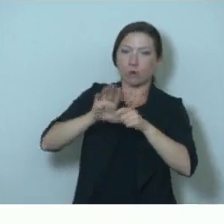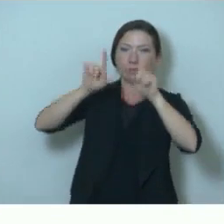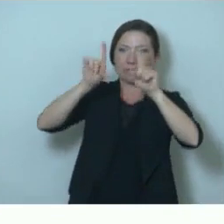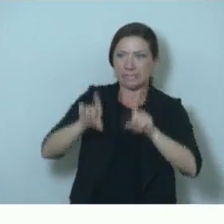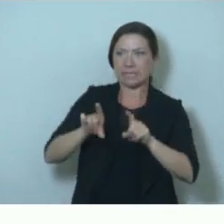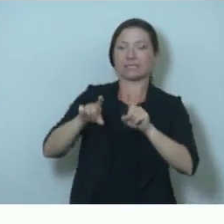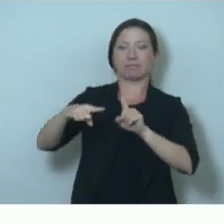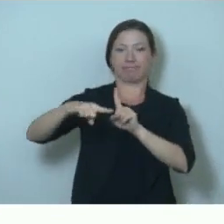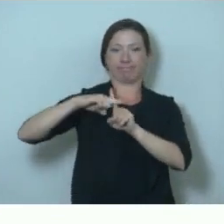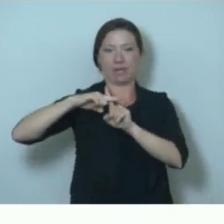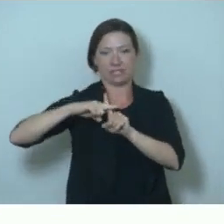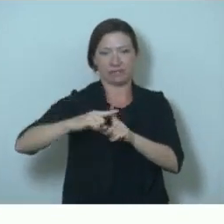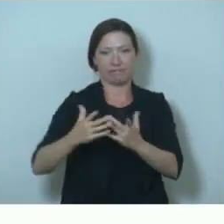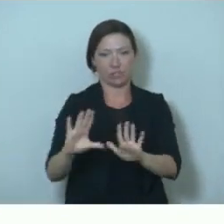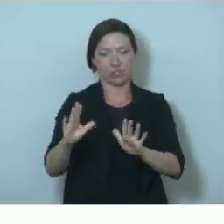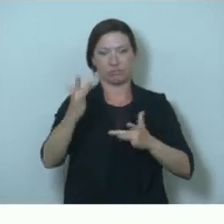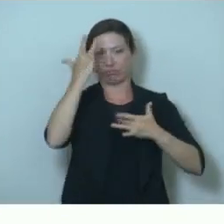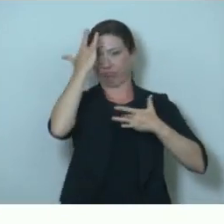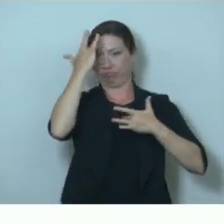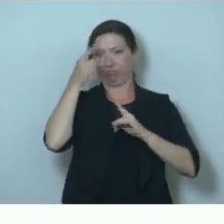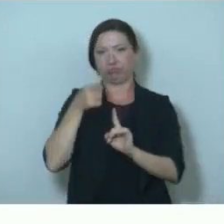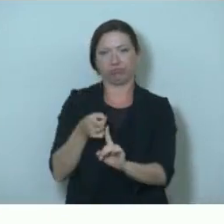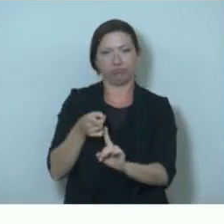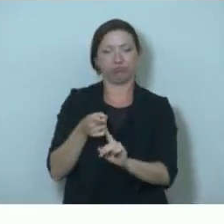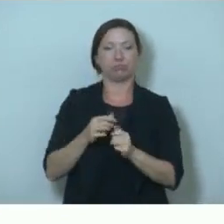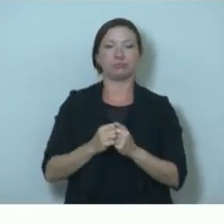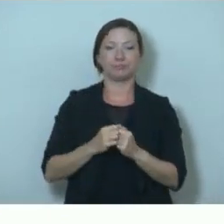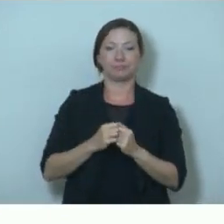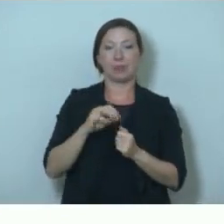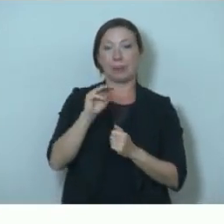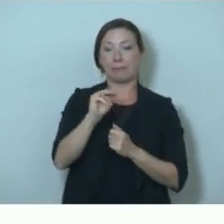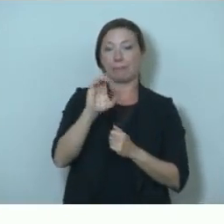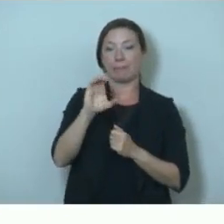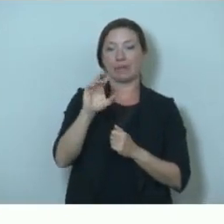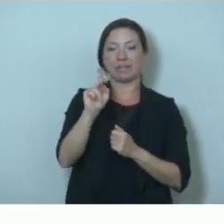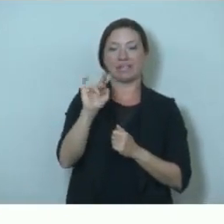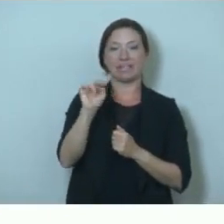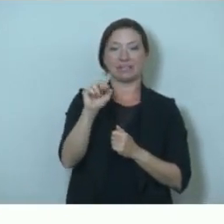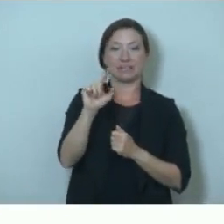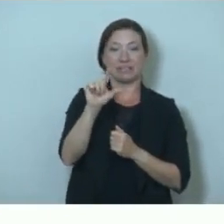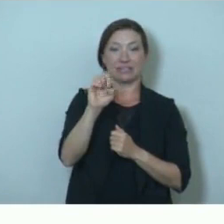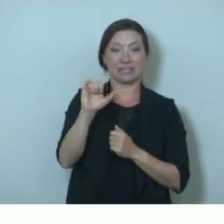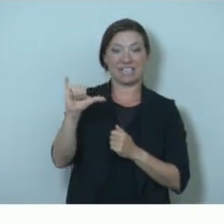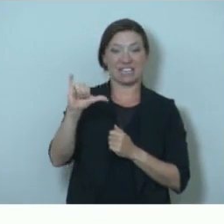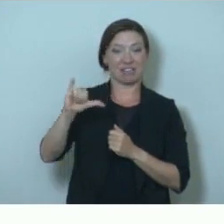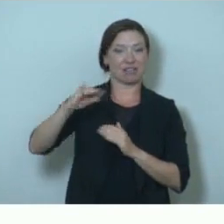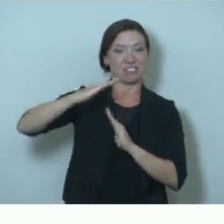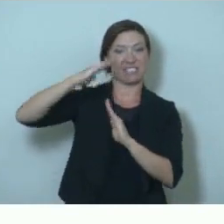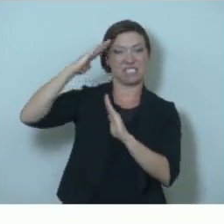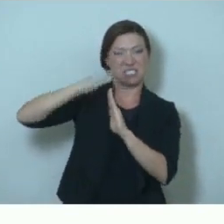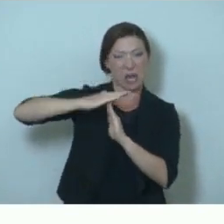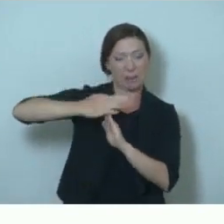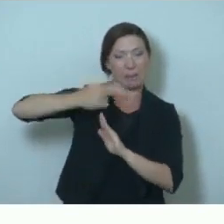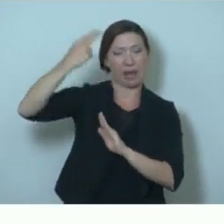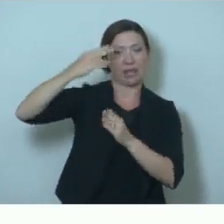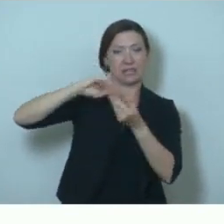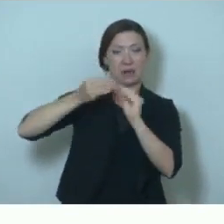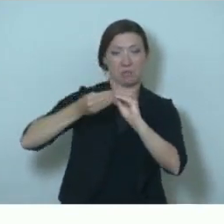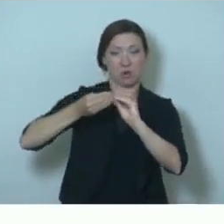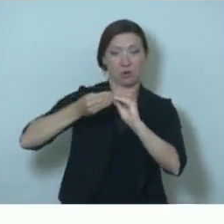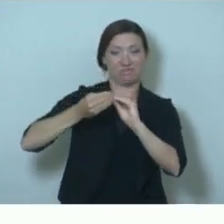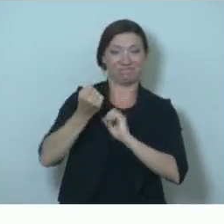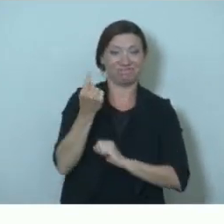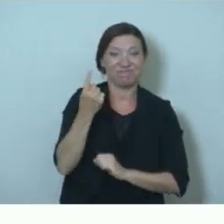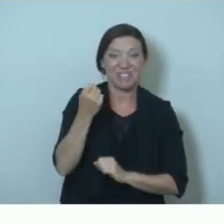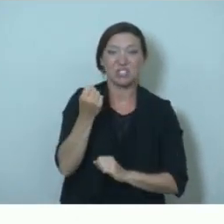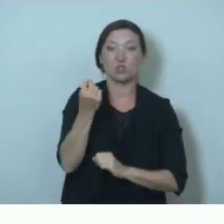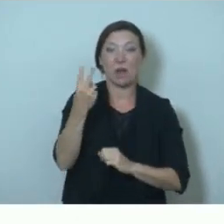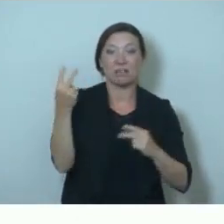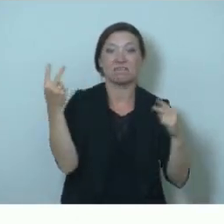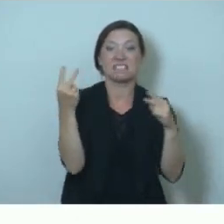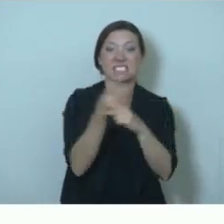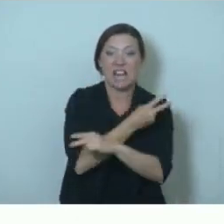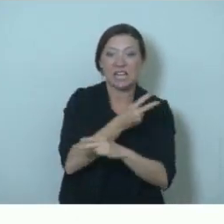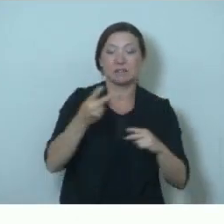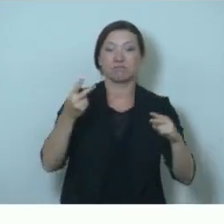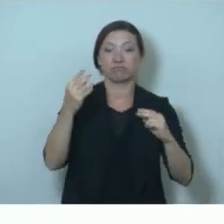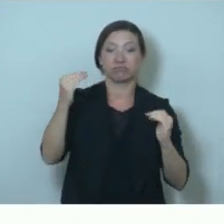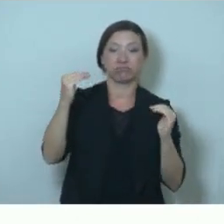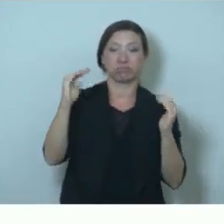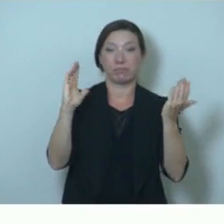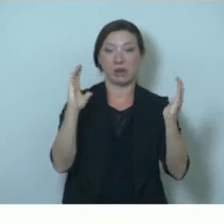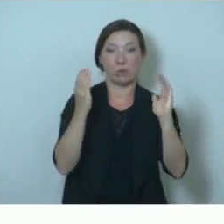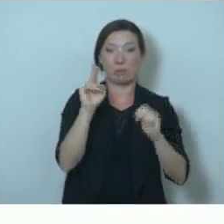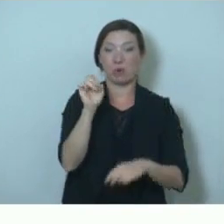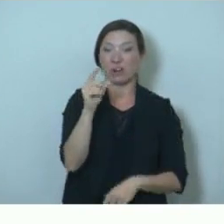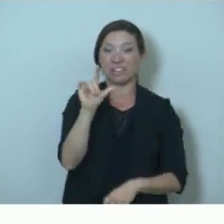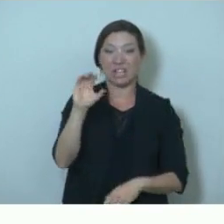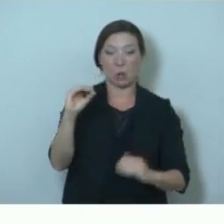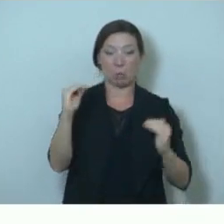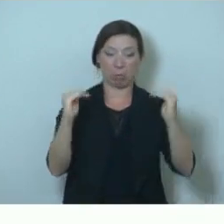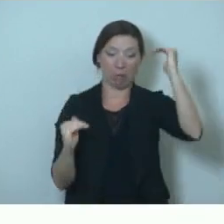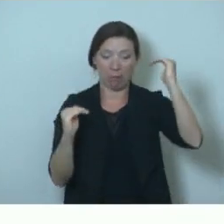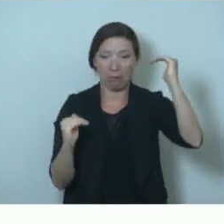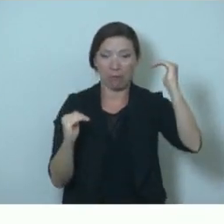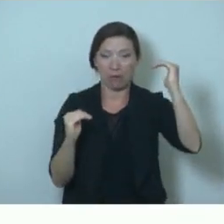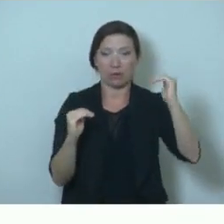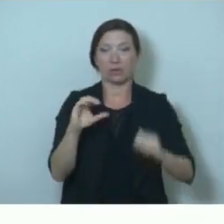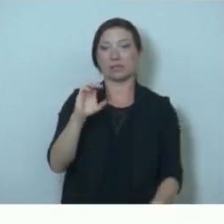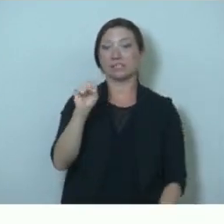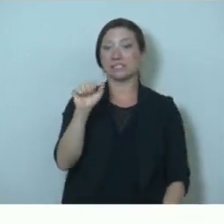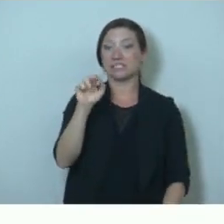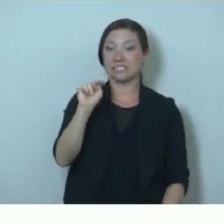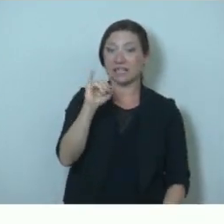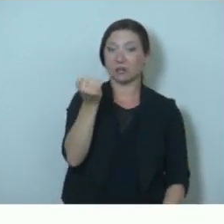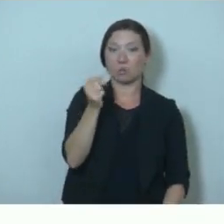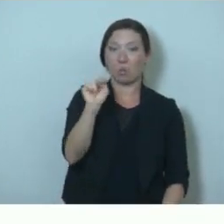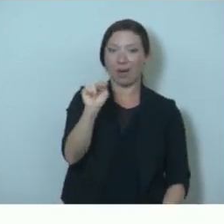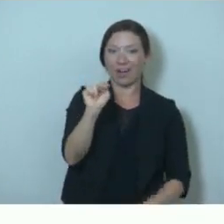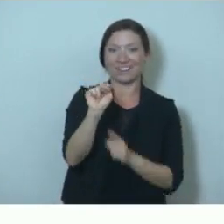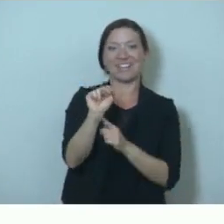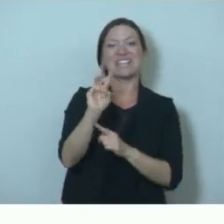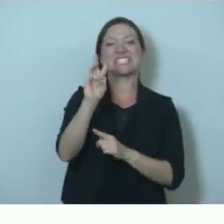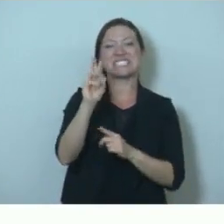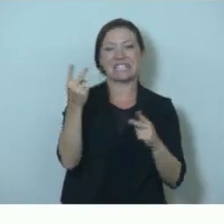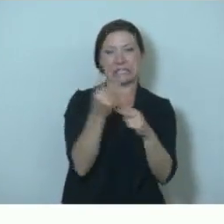A COVI INFECTIONS ANCONE FIRMED BY LAB TESTS AND YOU CAN SEE MCKINLEY IS ACTUAL WILL YOU THE HIGHEST IN FACT THE PER KREB OF PEOPLE IN MCKINLEY COUNTY WHO HAD COVID IS 12 TIMES HIGHER